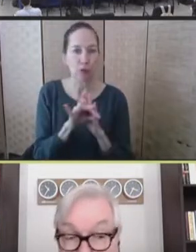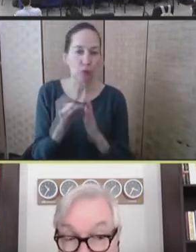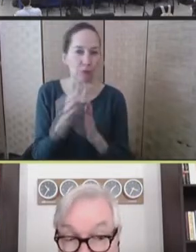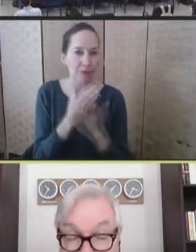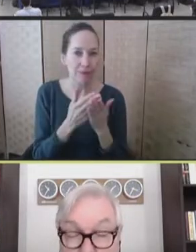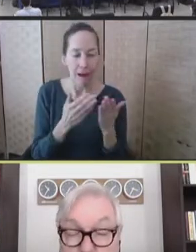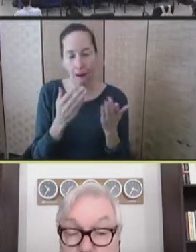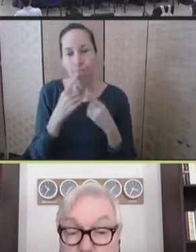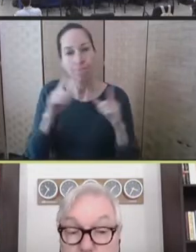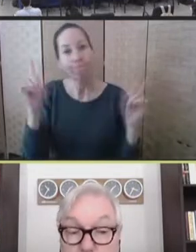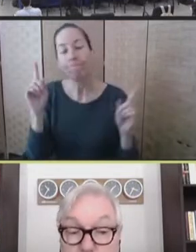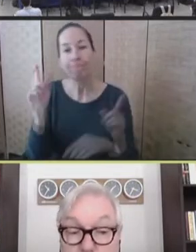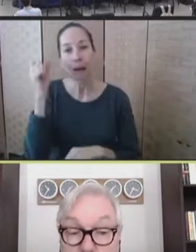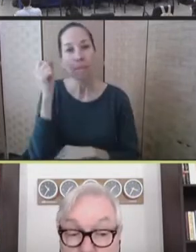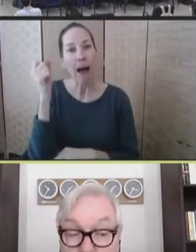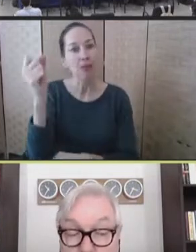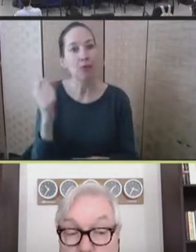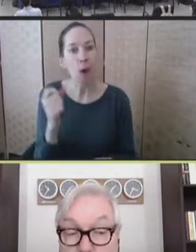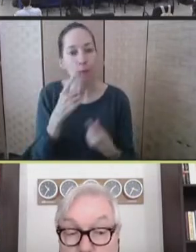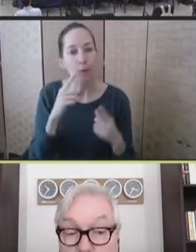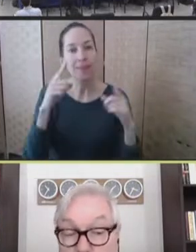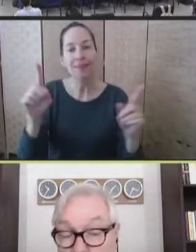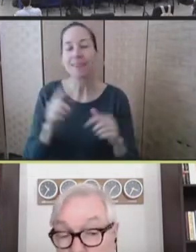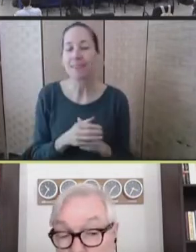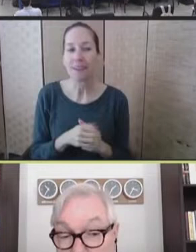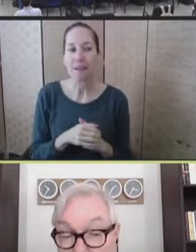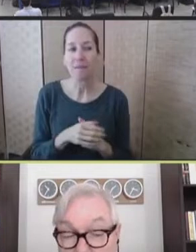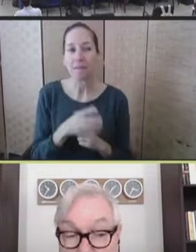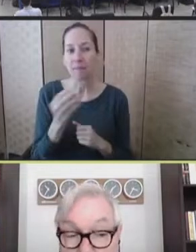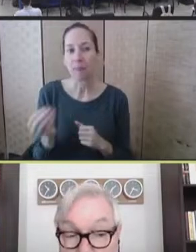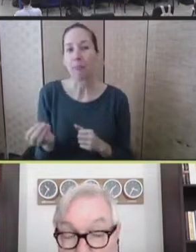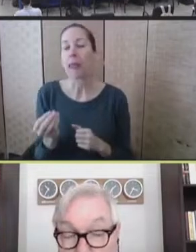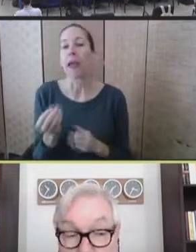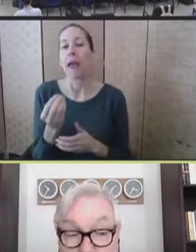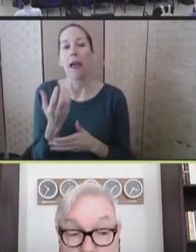monitoring effort to understand what's happening with influenza vaccine technology development